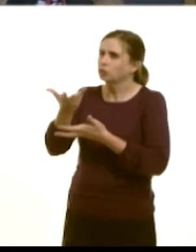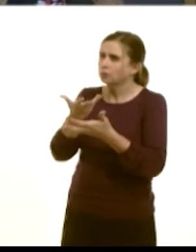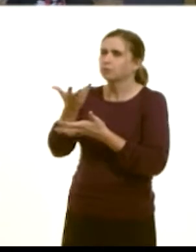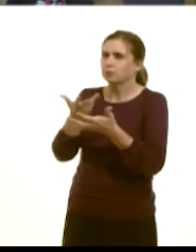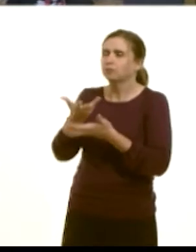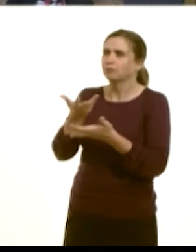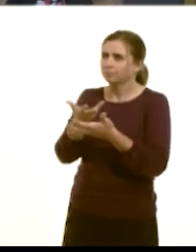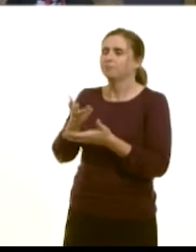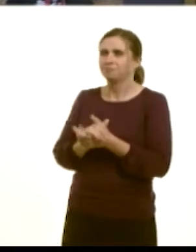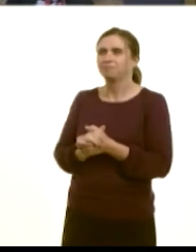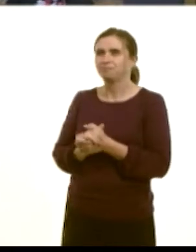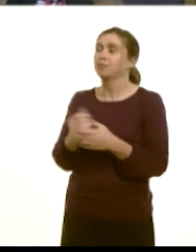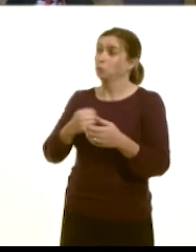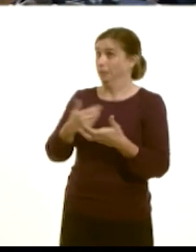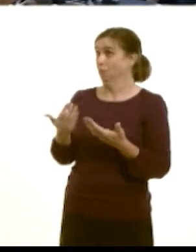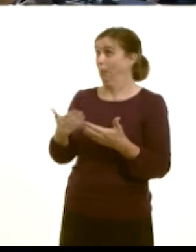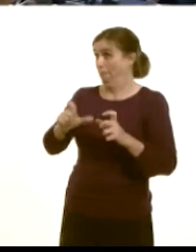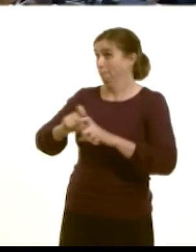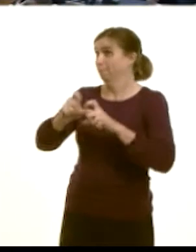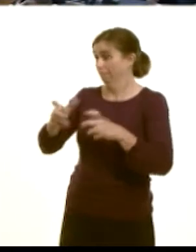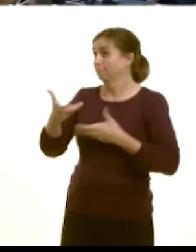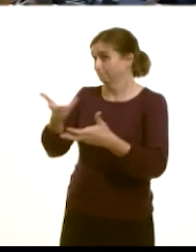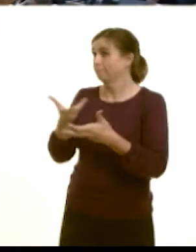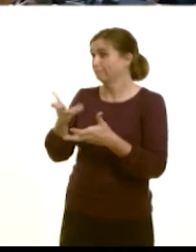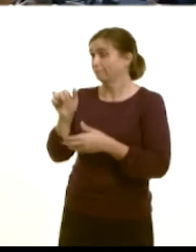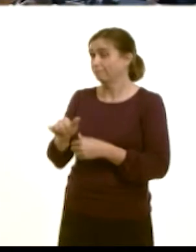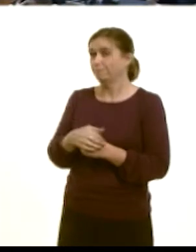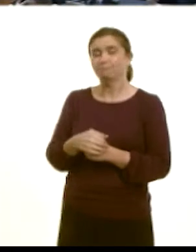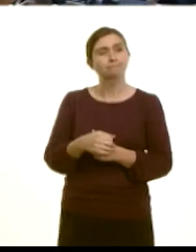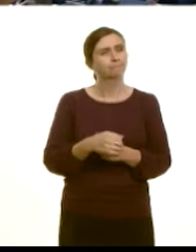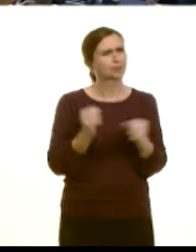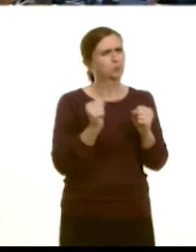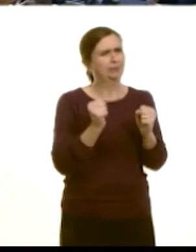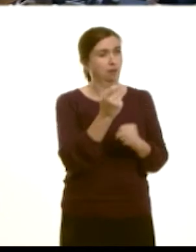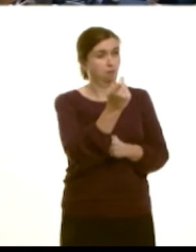William Powell: First Minister, with winter approaching, we will soon be marking the first